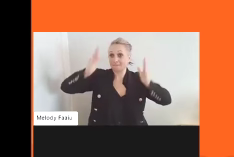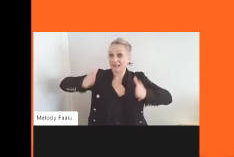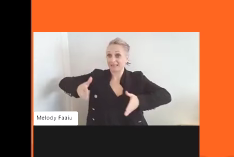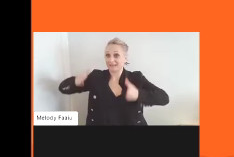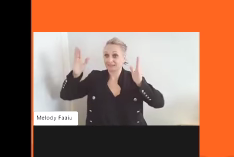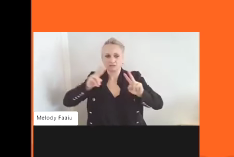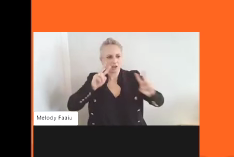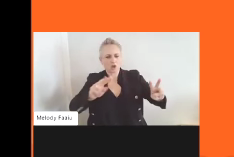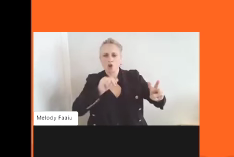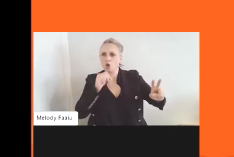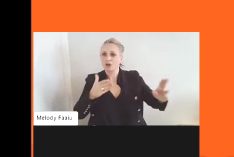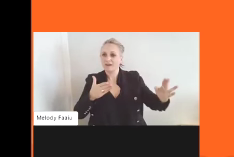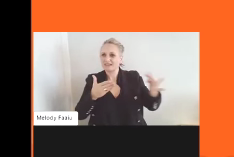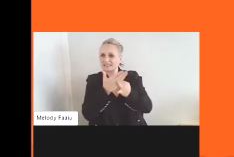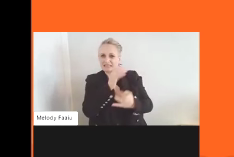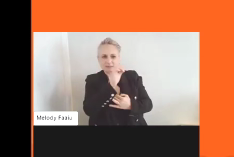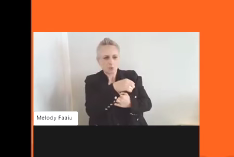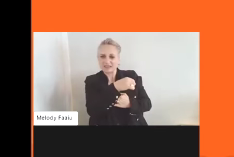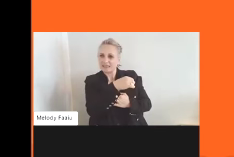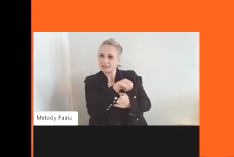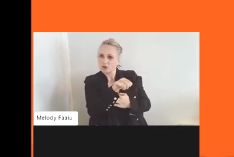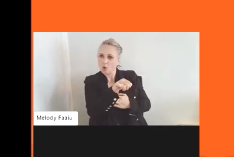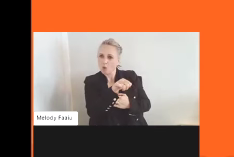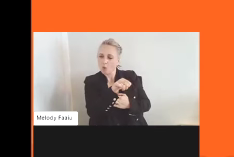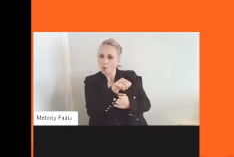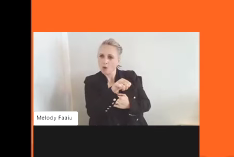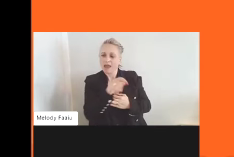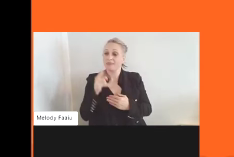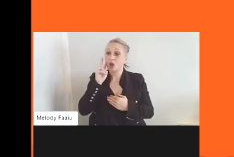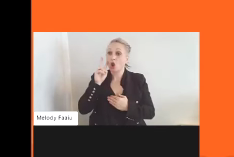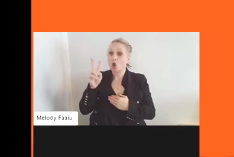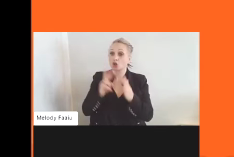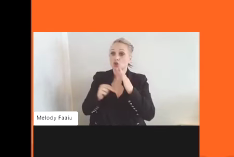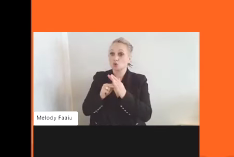standards to see how they stack up. We will then list a set of